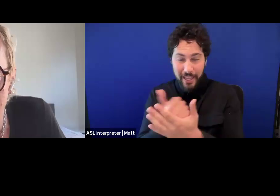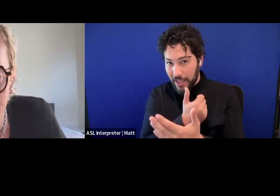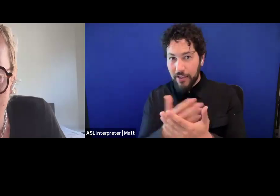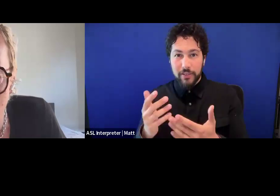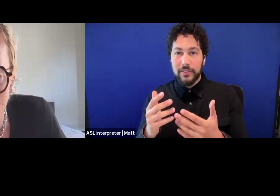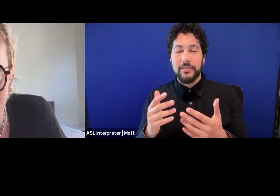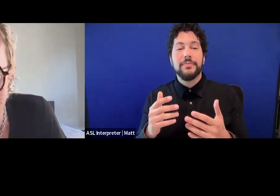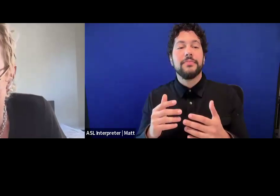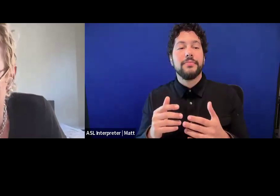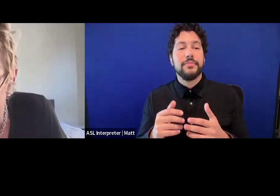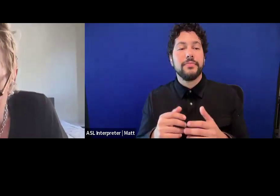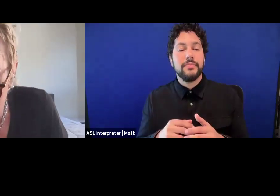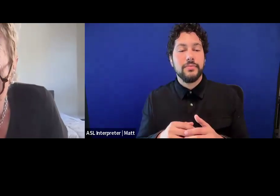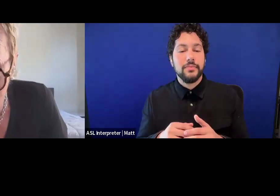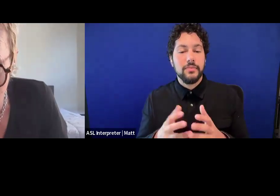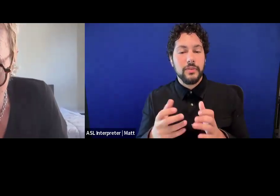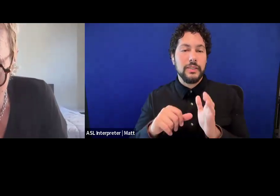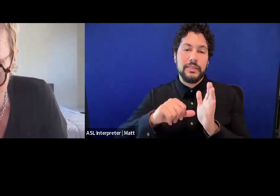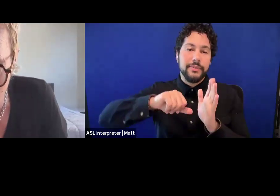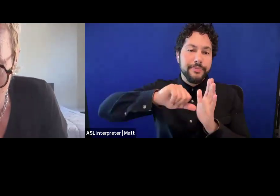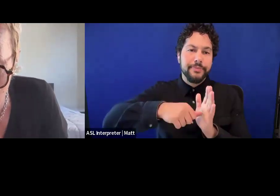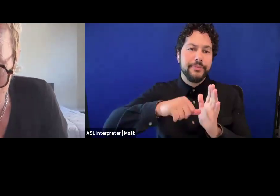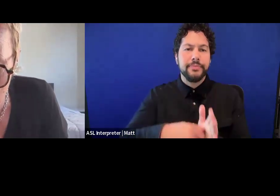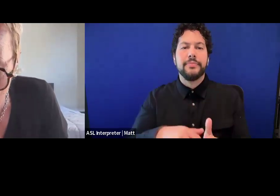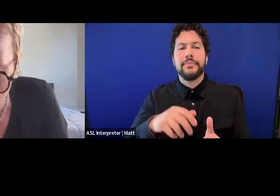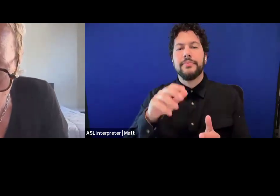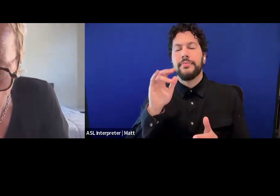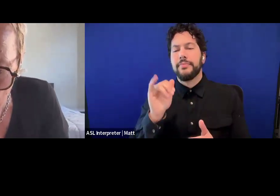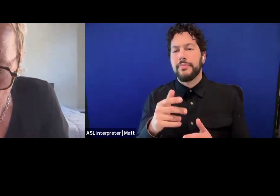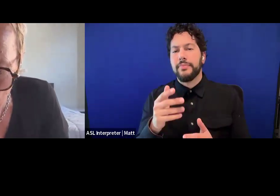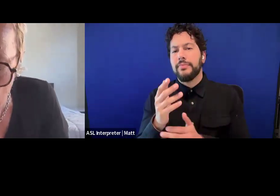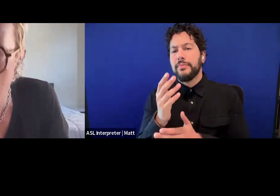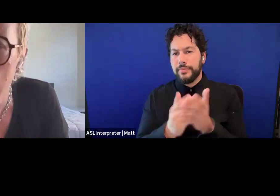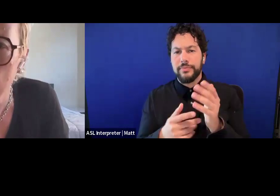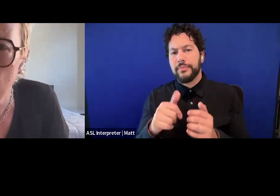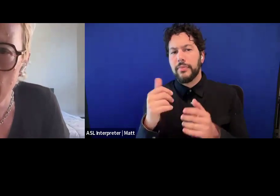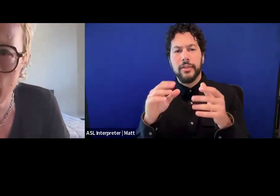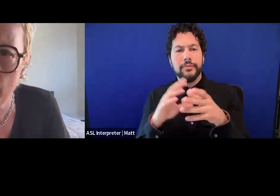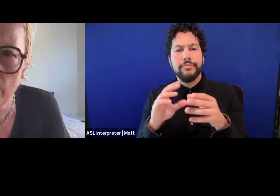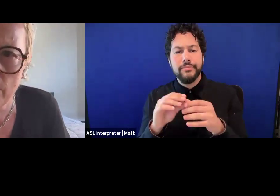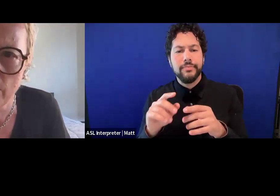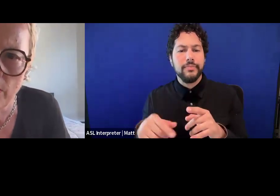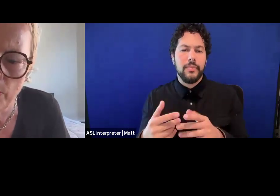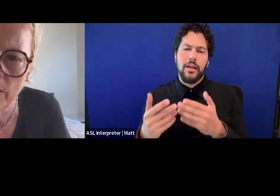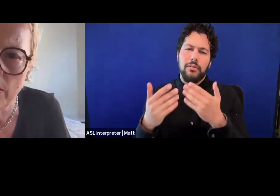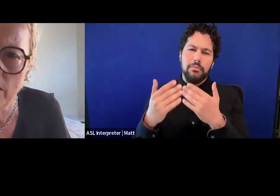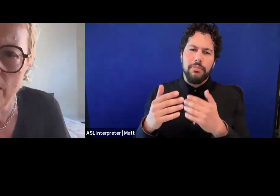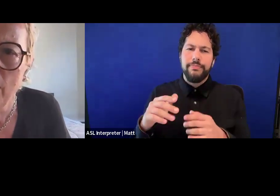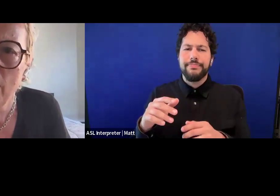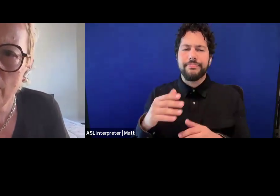I want to reiterate some of the things that people have been speaking about fondly about plagues, and just to sort of appreciate